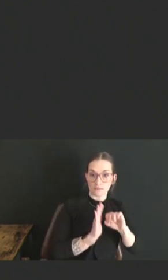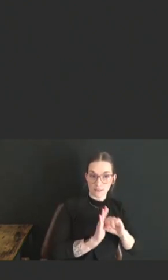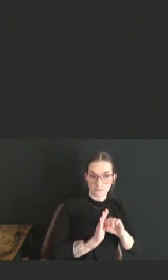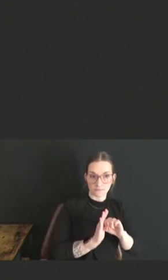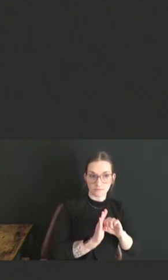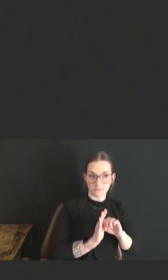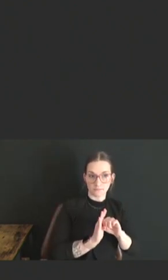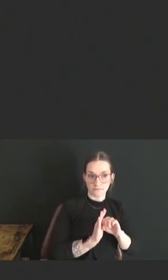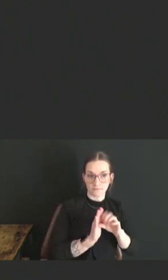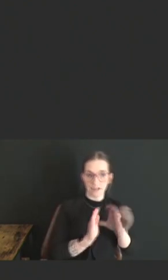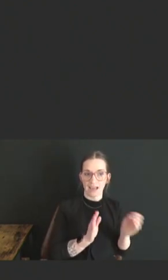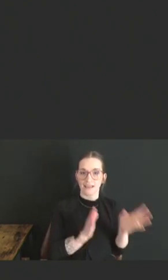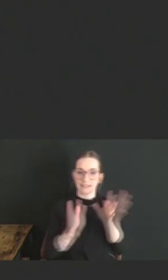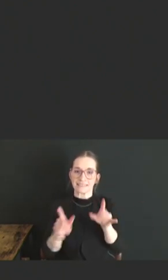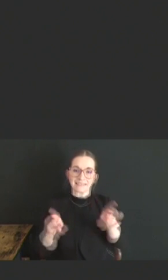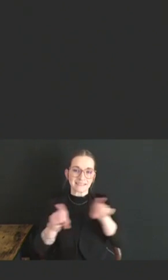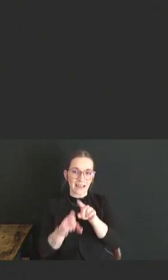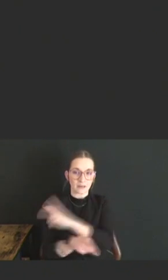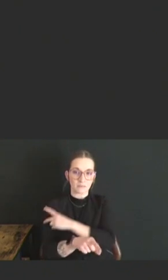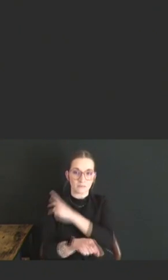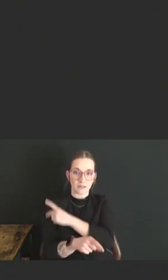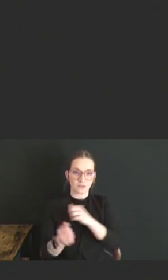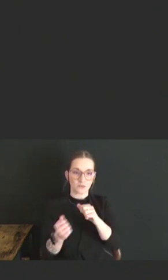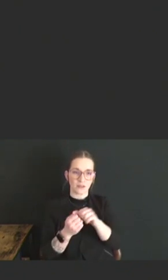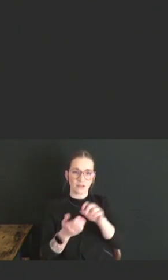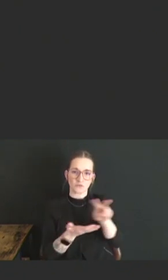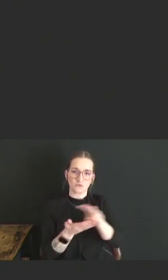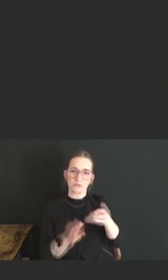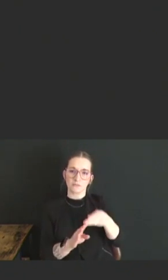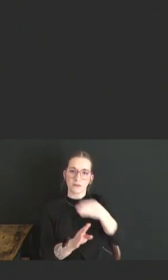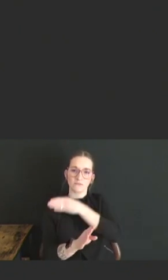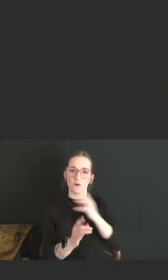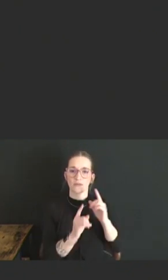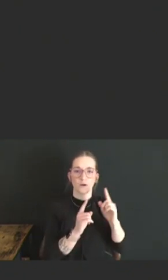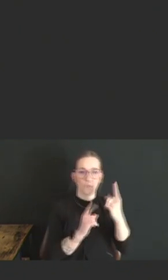within two weeks prior to the date of the interview for the one year and 90-day surveys,